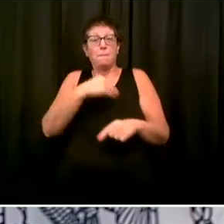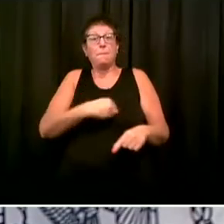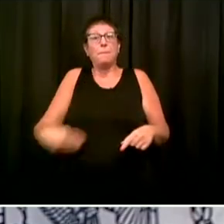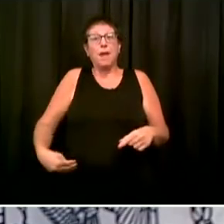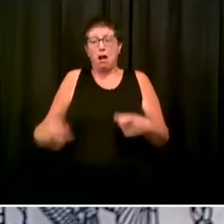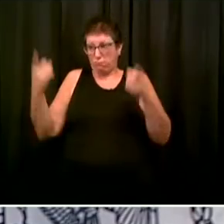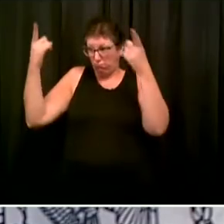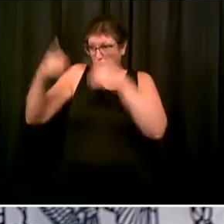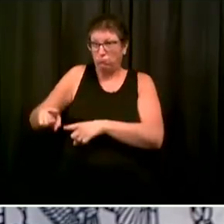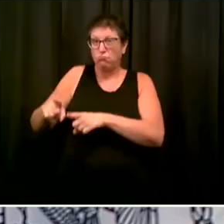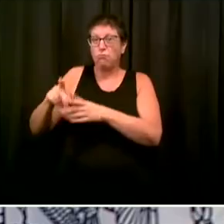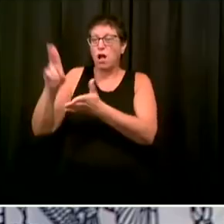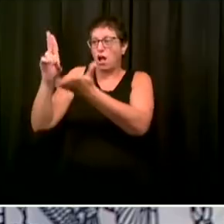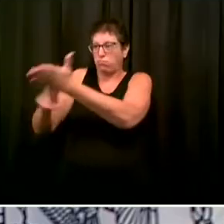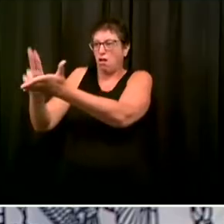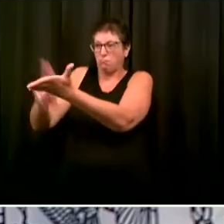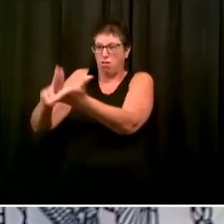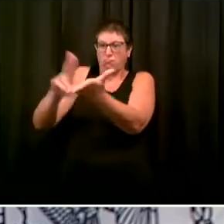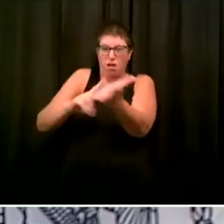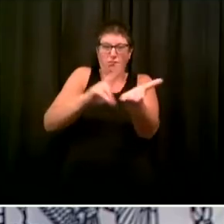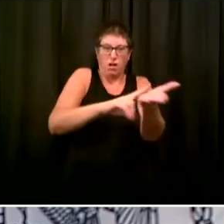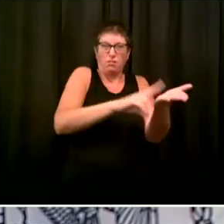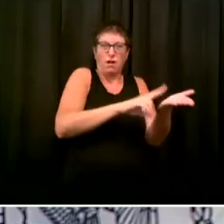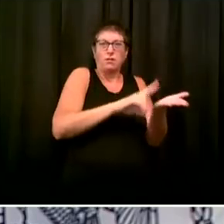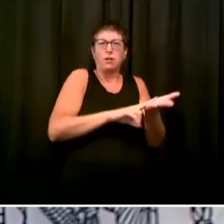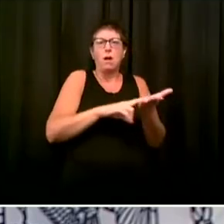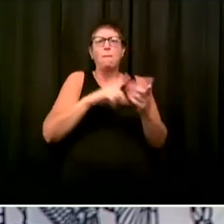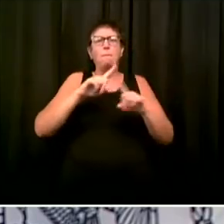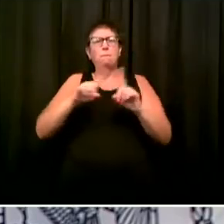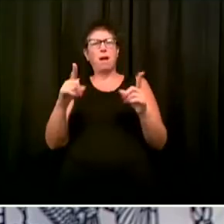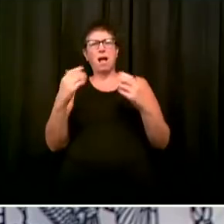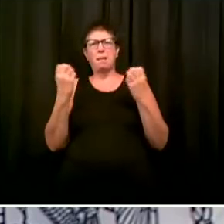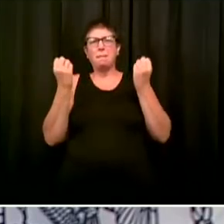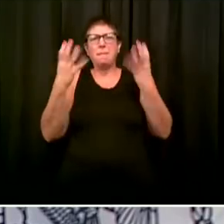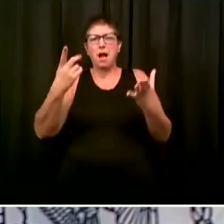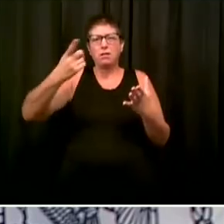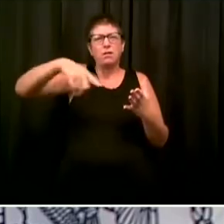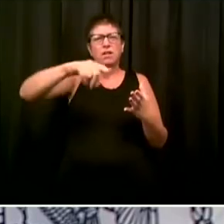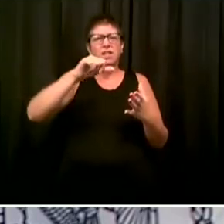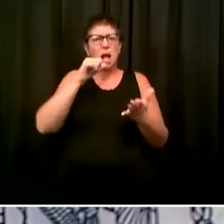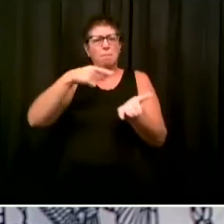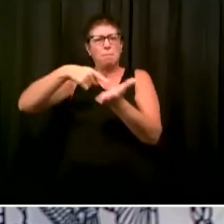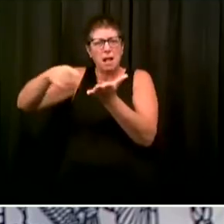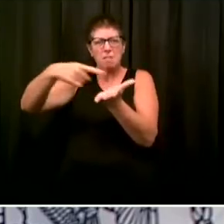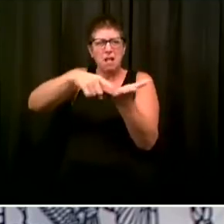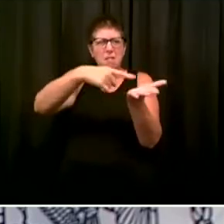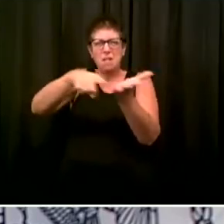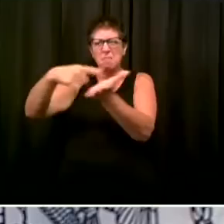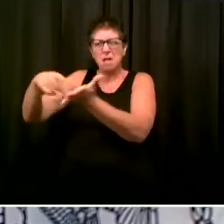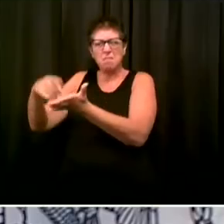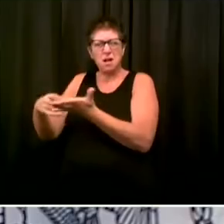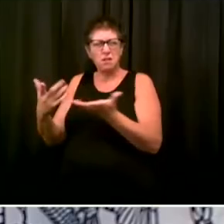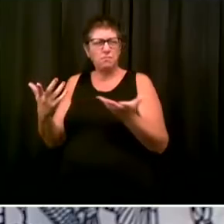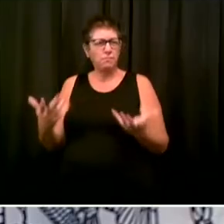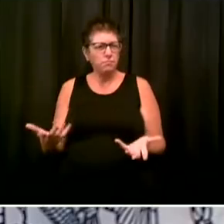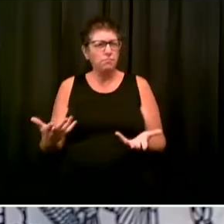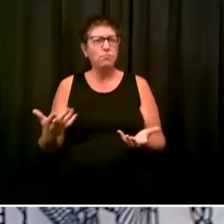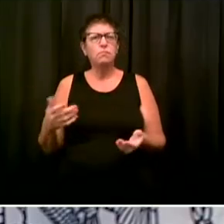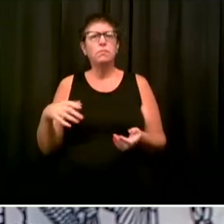FUFILLLED, BY VENDS,OR E ON